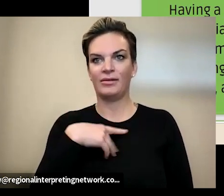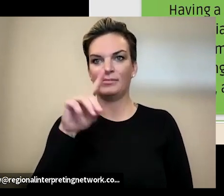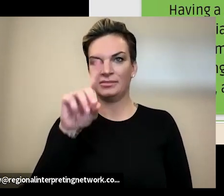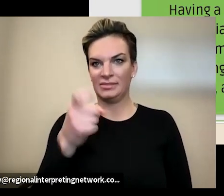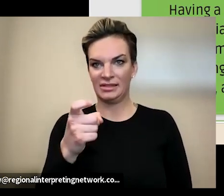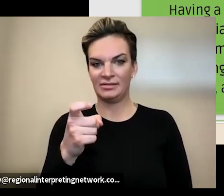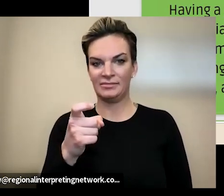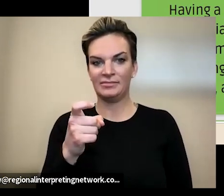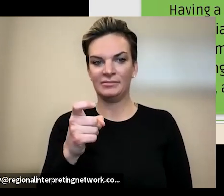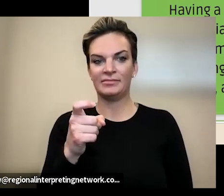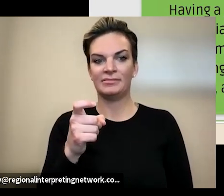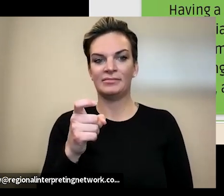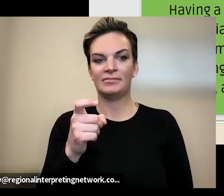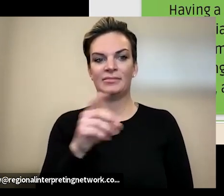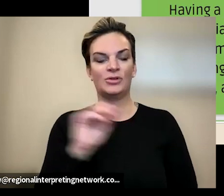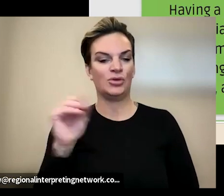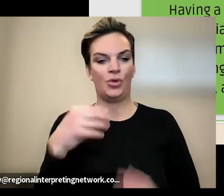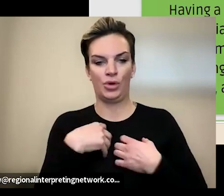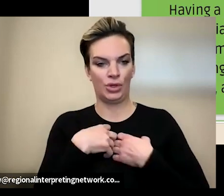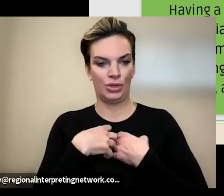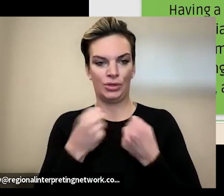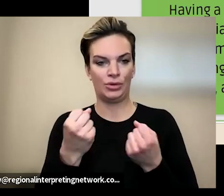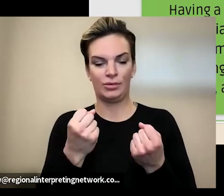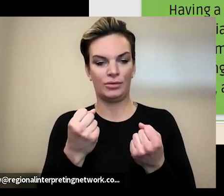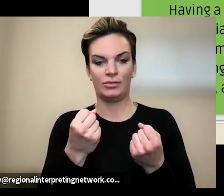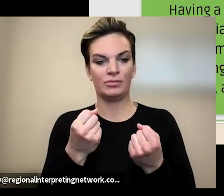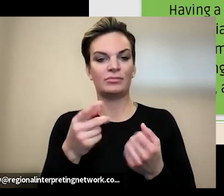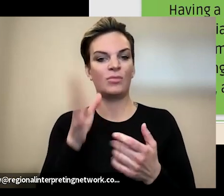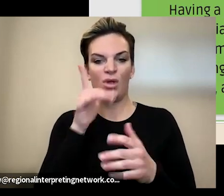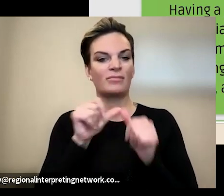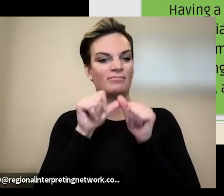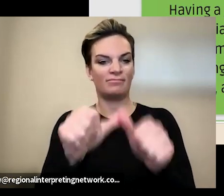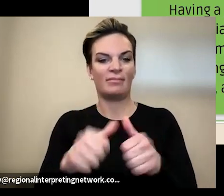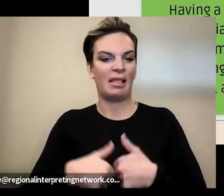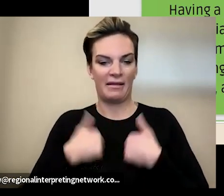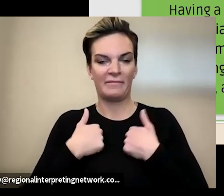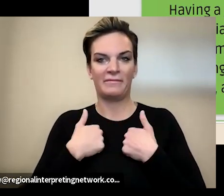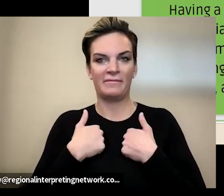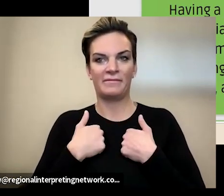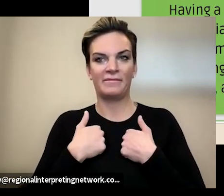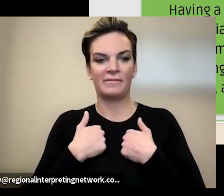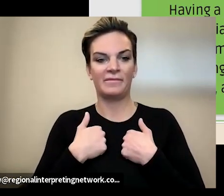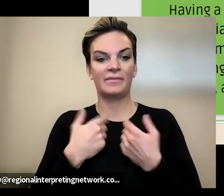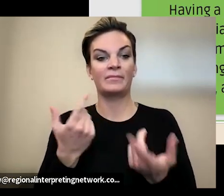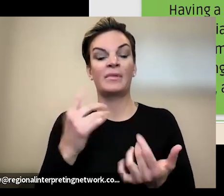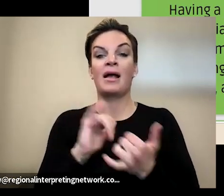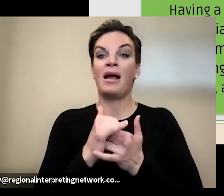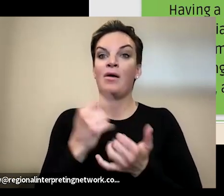there is no cure, this is lifelong, and we have very, very limited options for treatment,